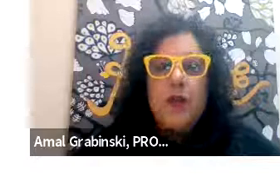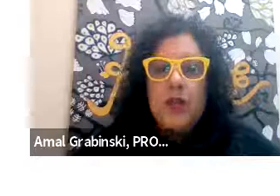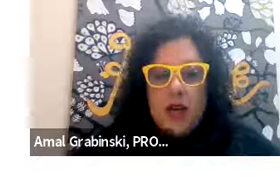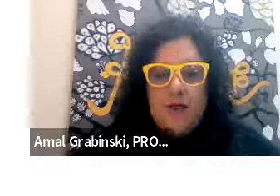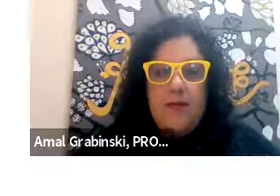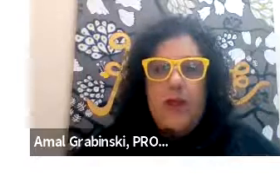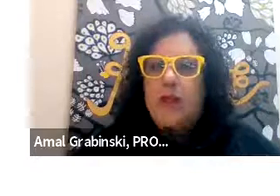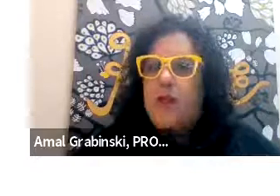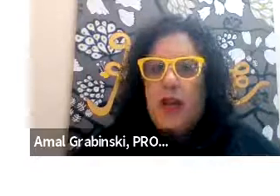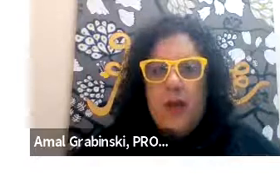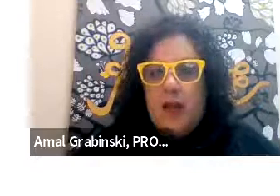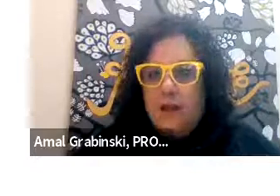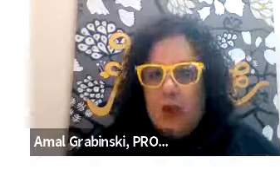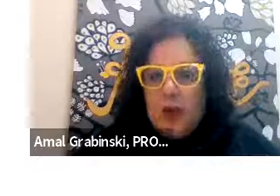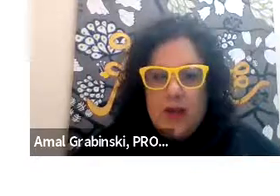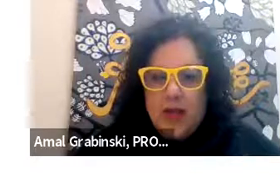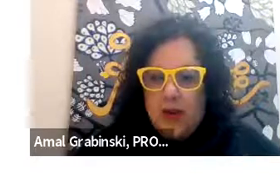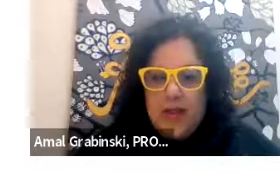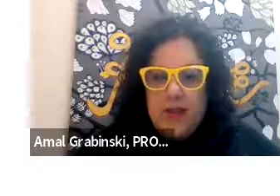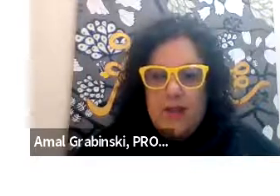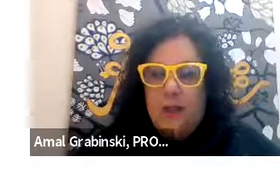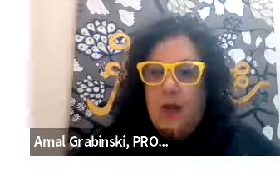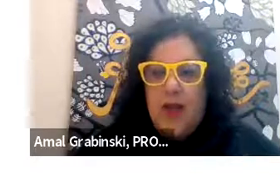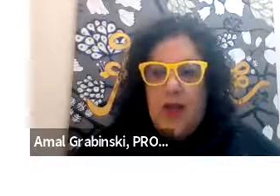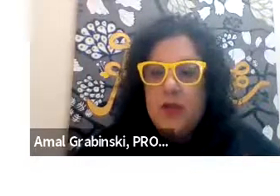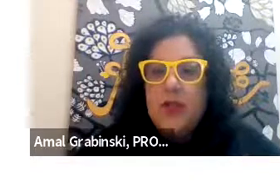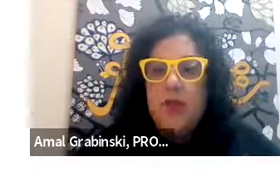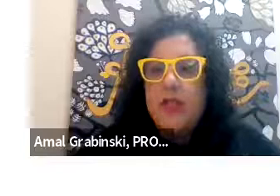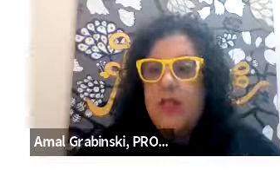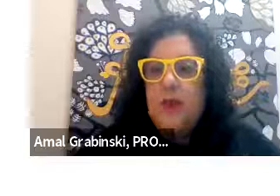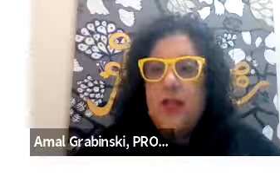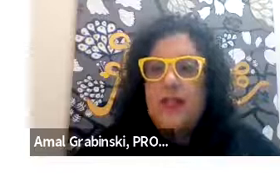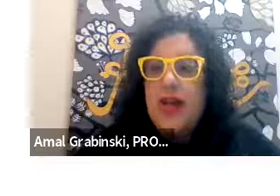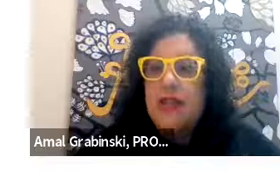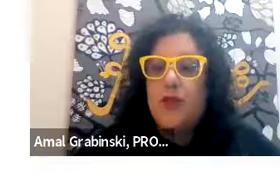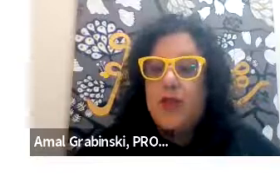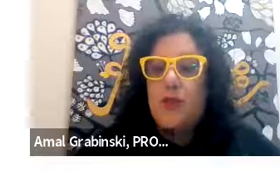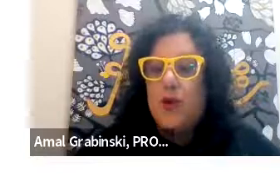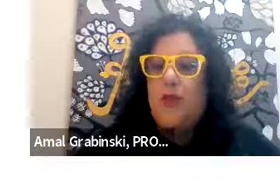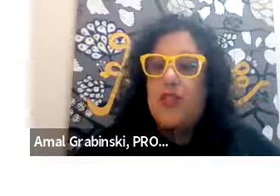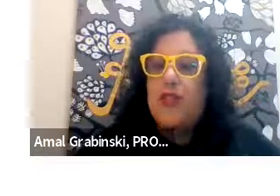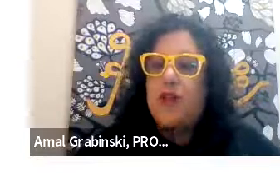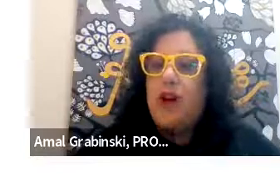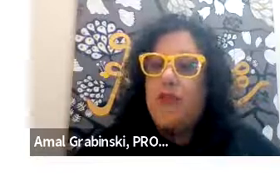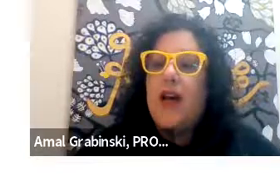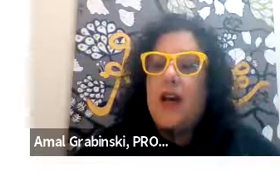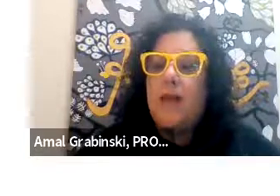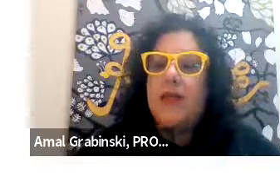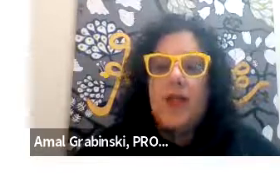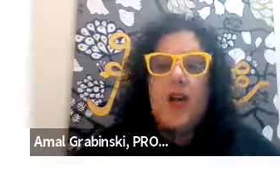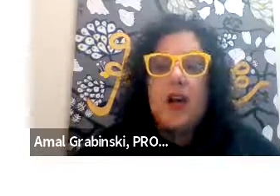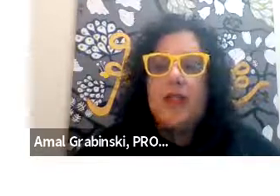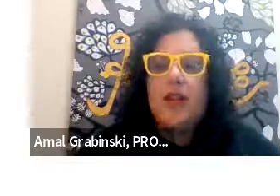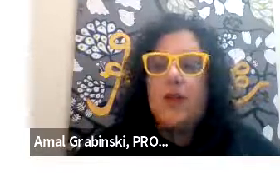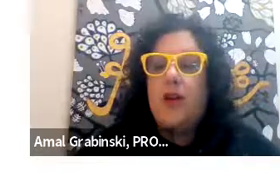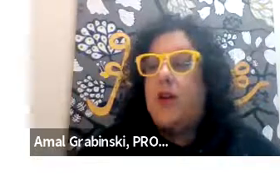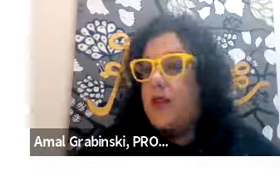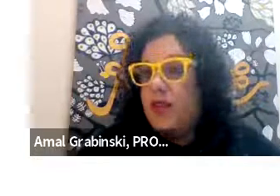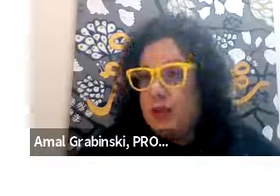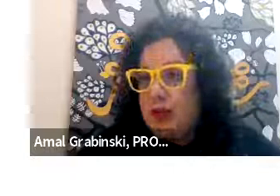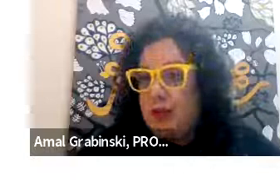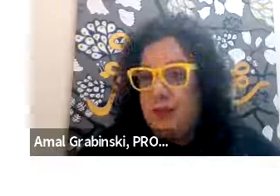Amal Grabinski, PROVAIL (she/her): First off speaking about the affordable housing crisis both individuals with disabilities and direct support professionals are often unable to secure housing and communities of their choosing.